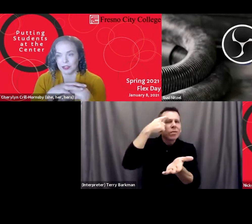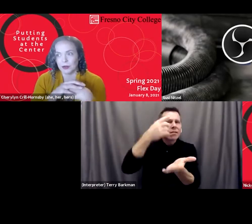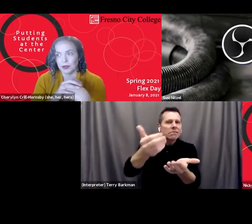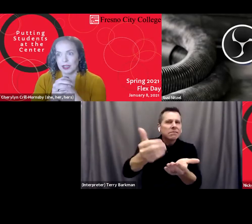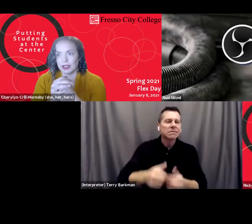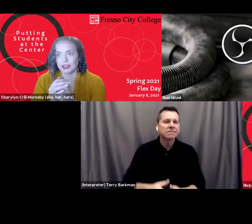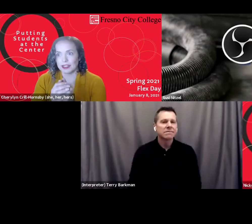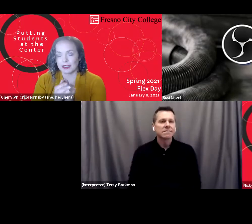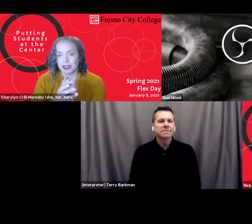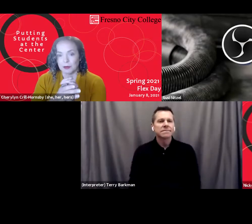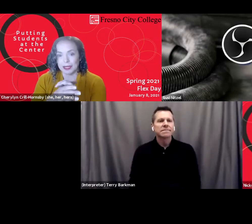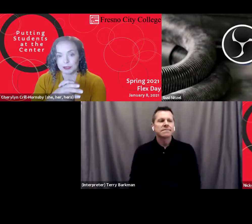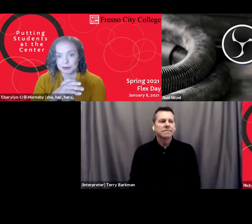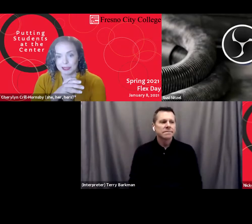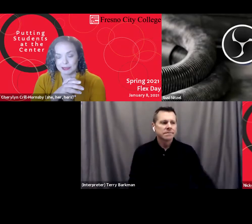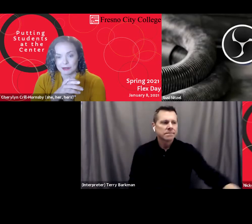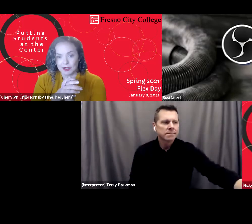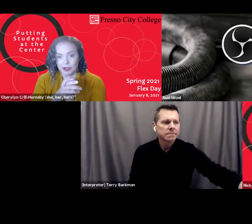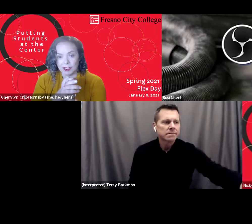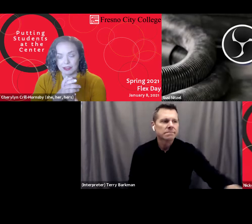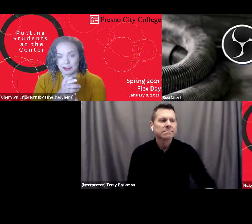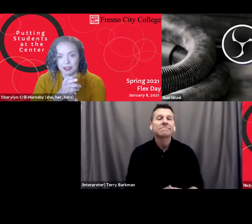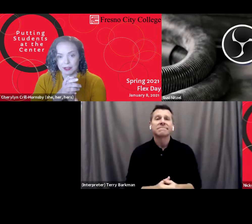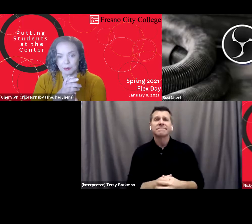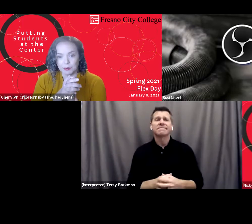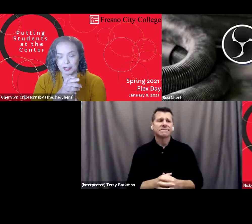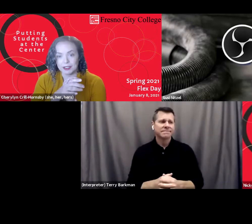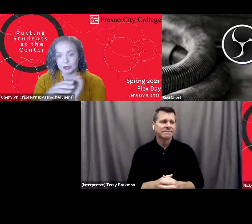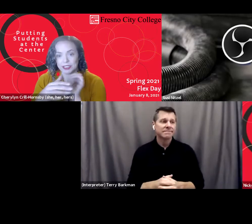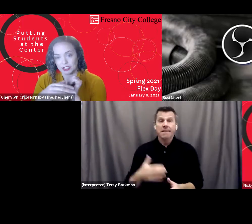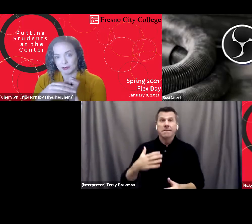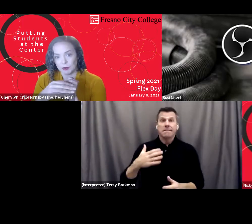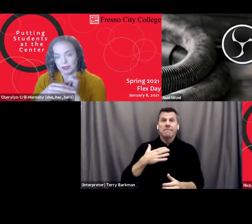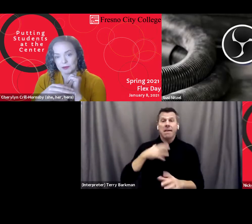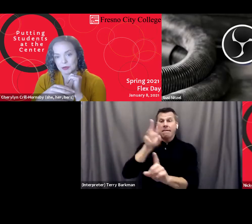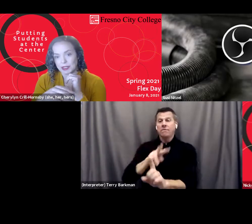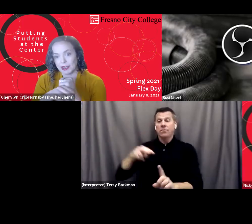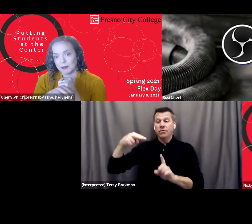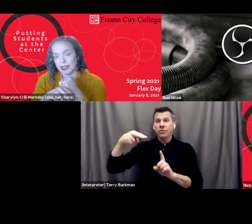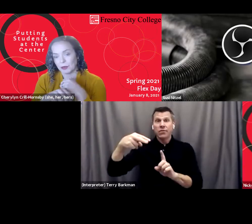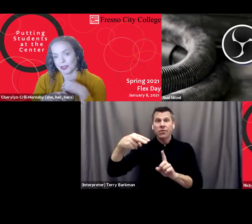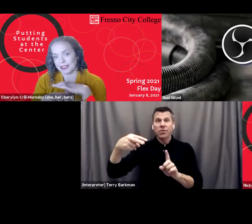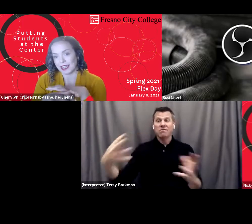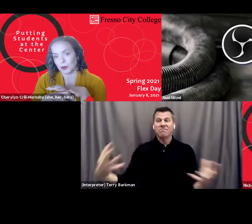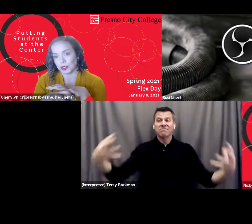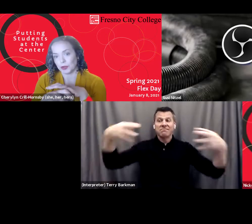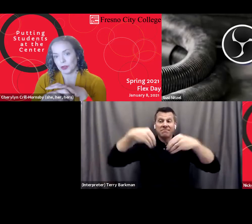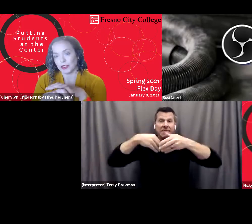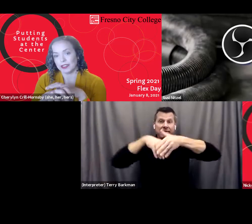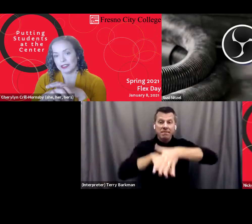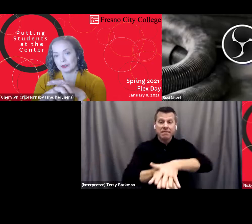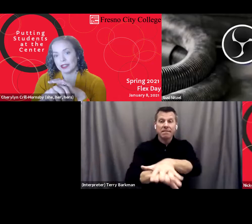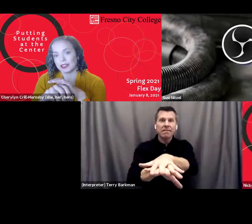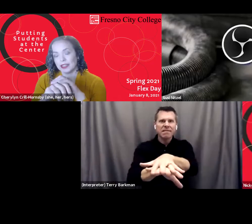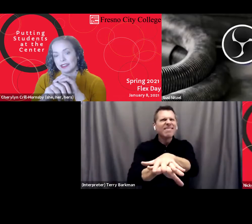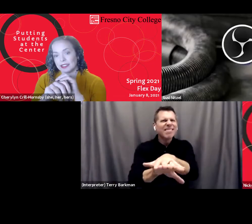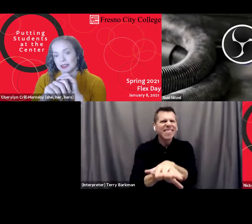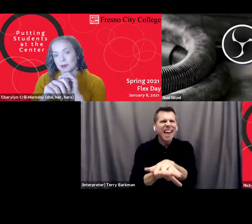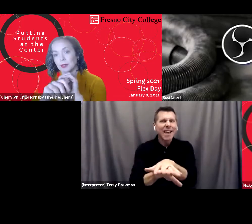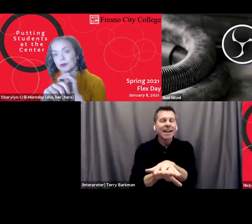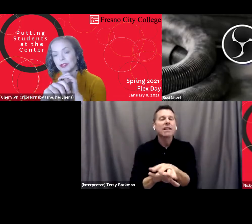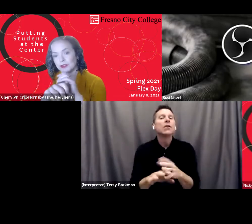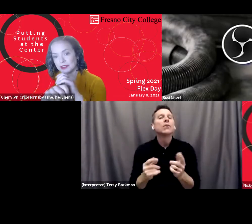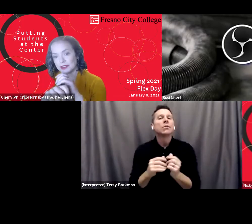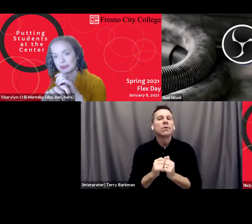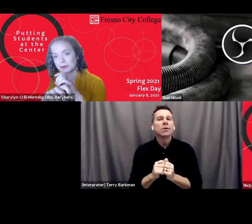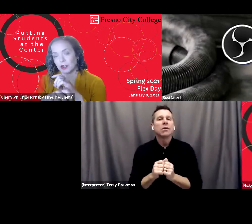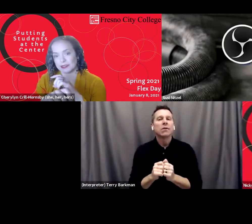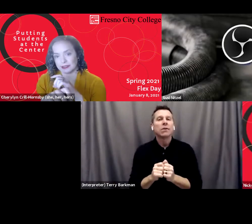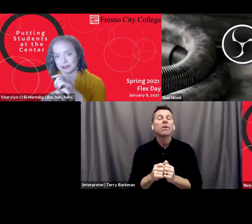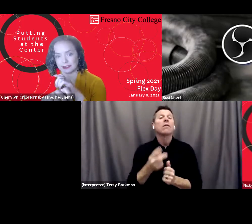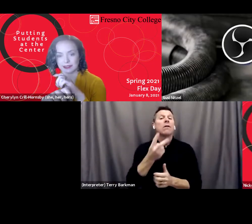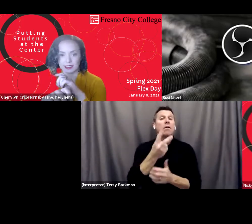So I think my perspective on the integration point between guided pathways and equity work is recognizing that both of these processes